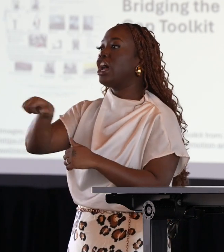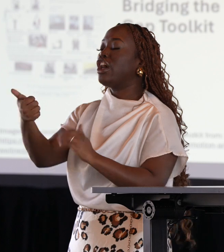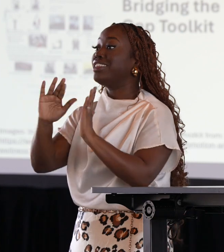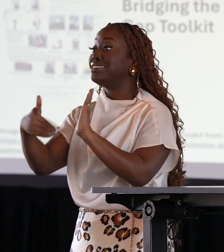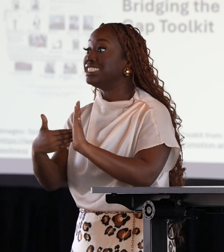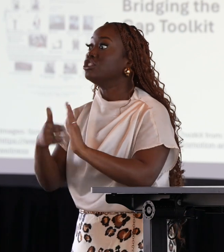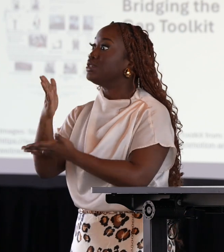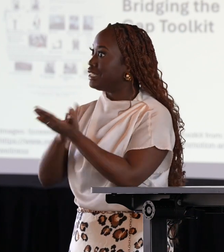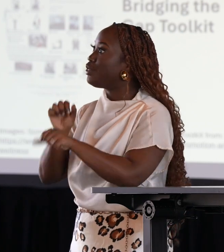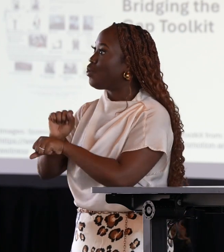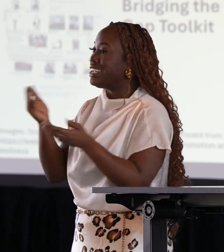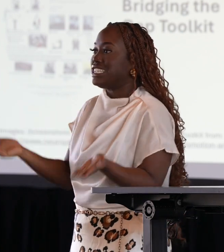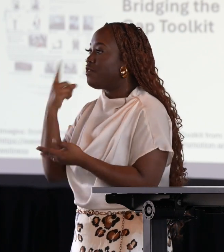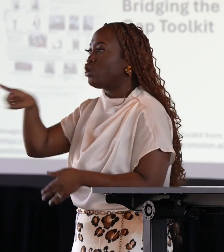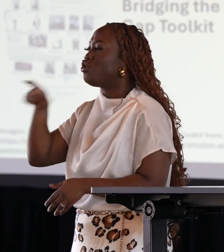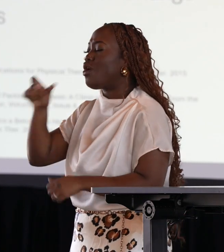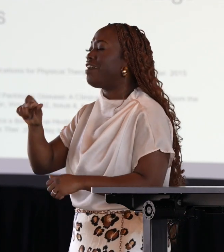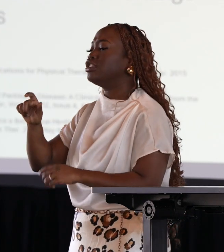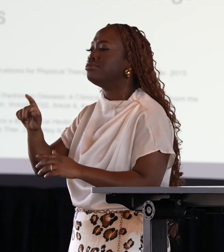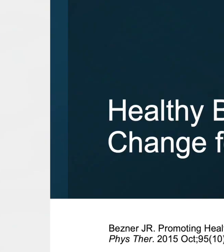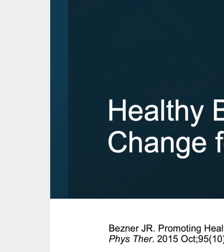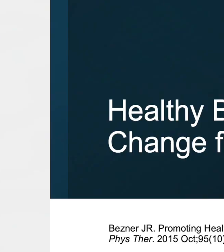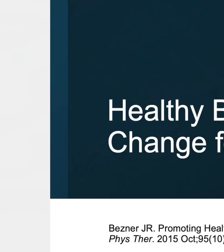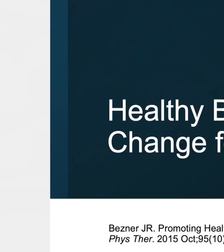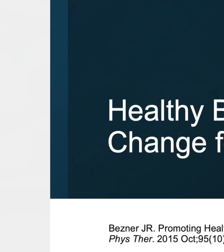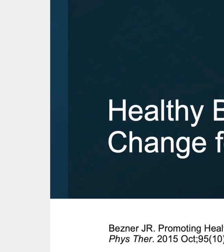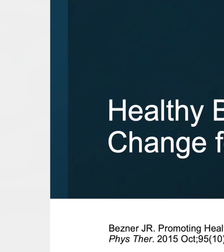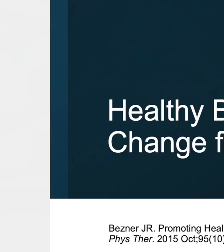this work is here for you. Don't have to start from scratch. All